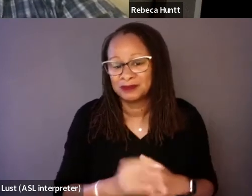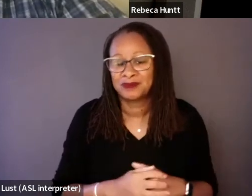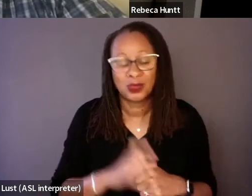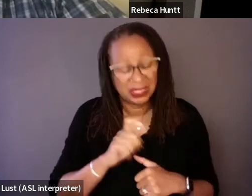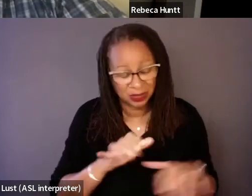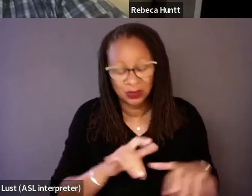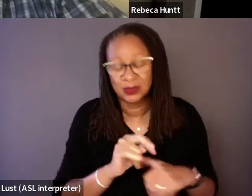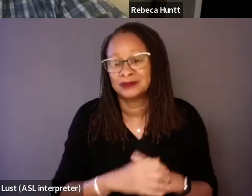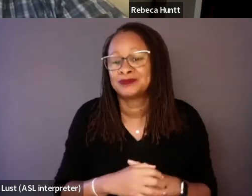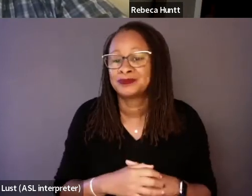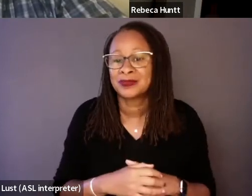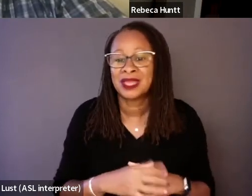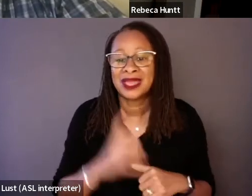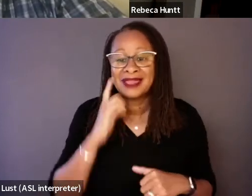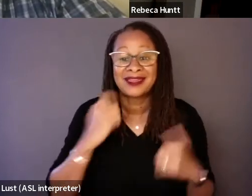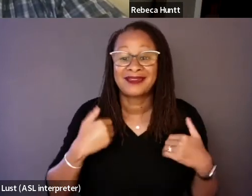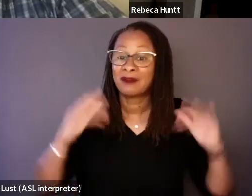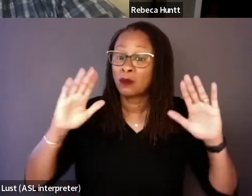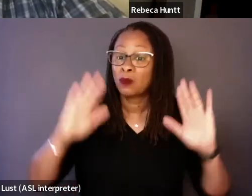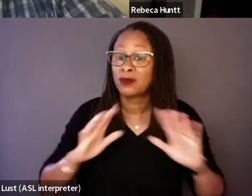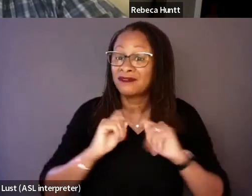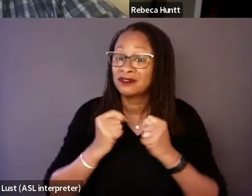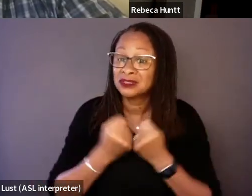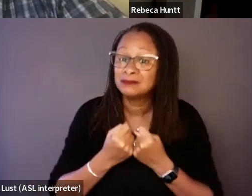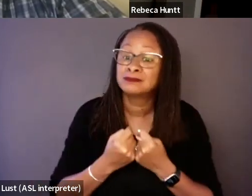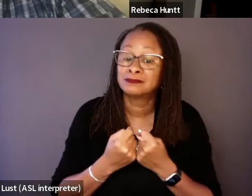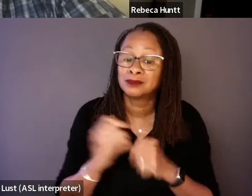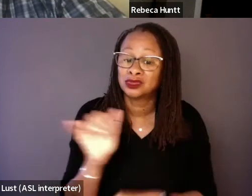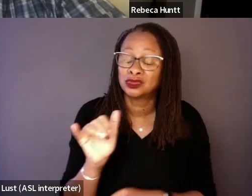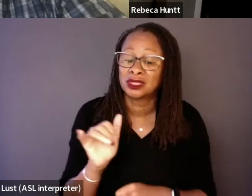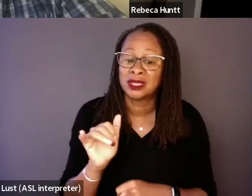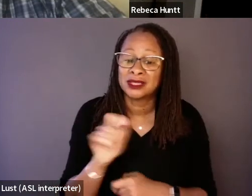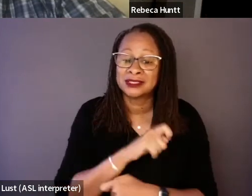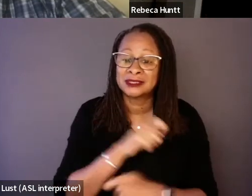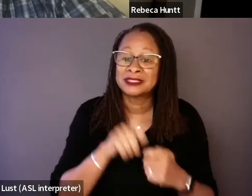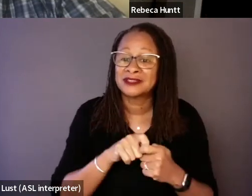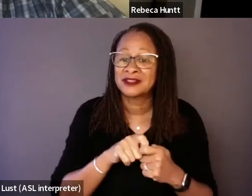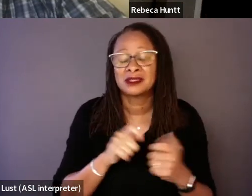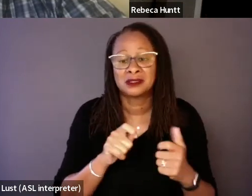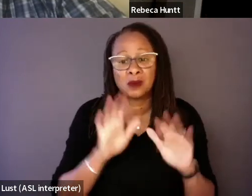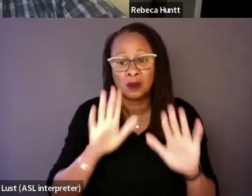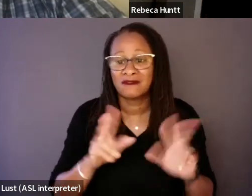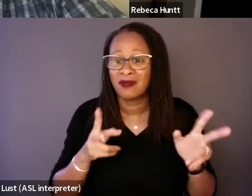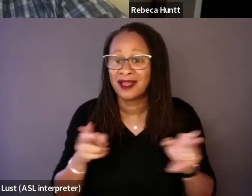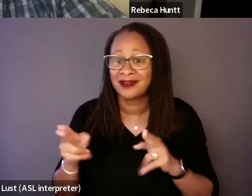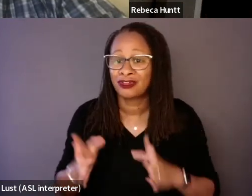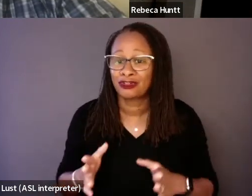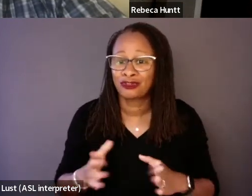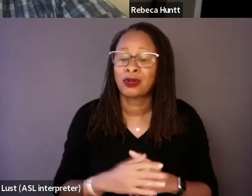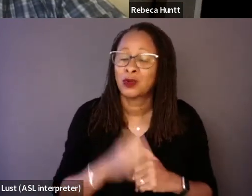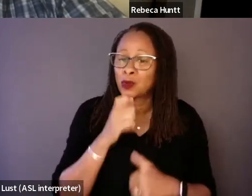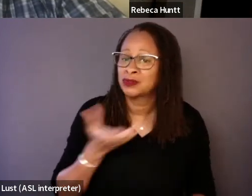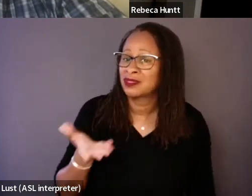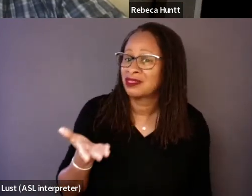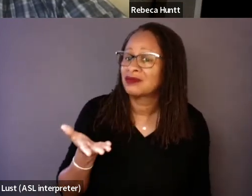And I think I had a great team and particularly a great editor who was there to sort of help me stay